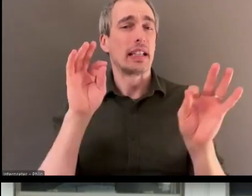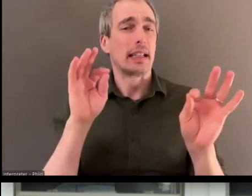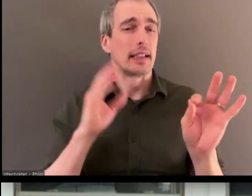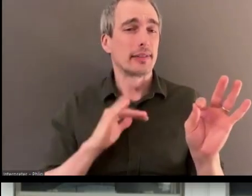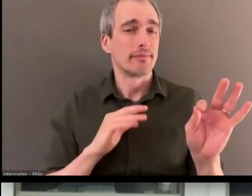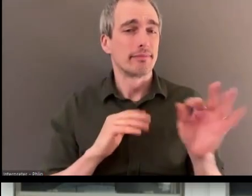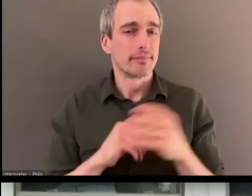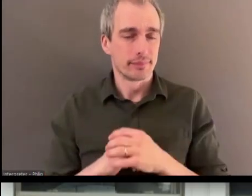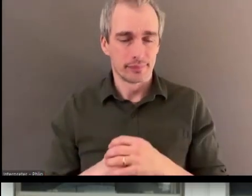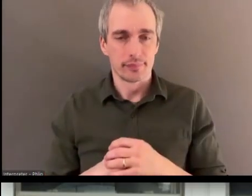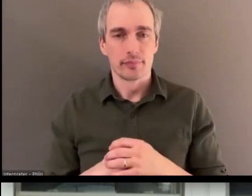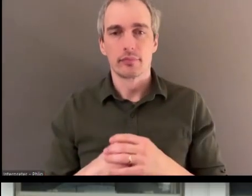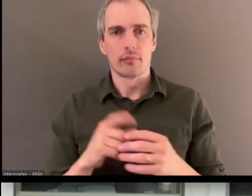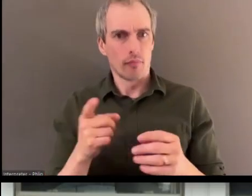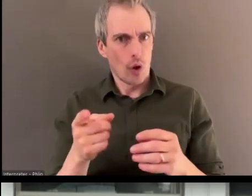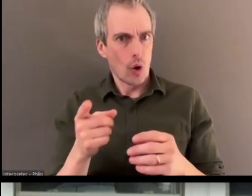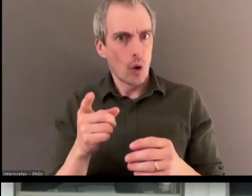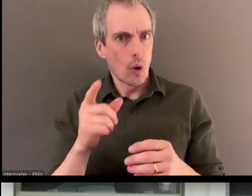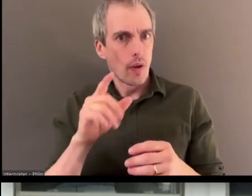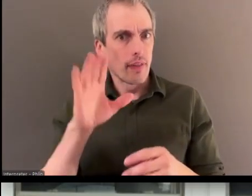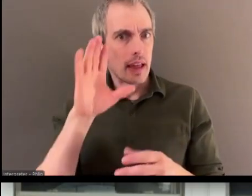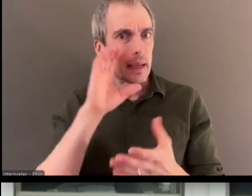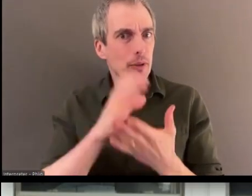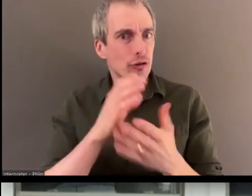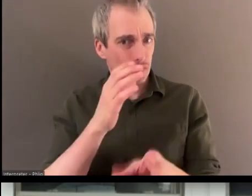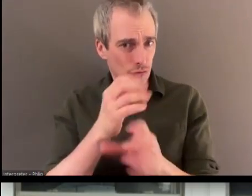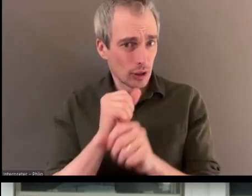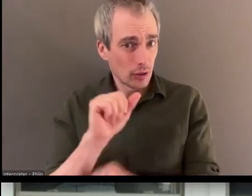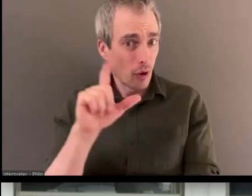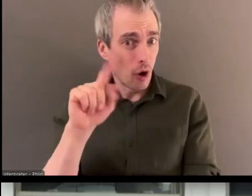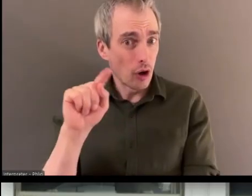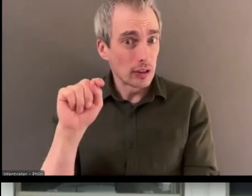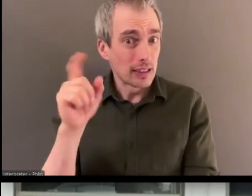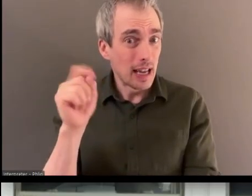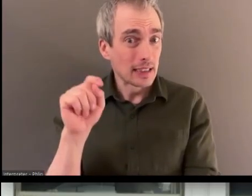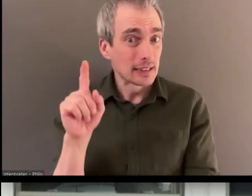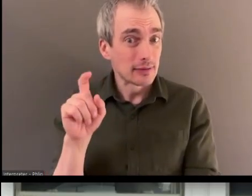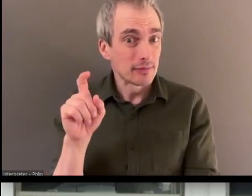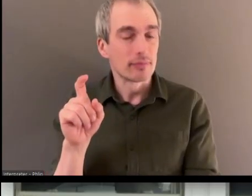Dylan is just scrolling through the raw text of the output that we created.